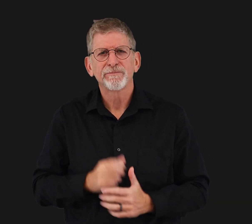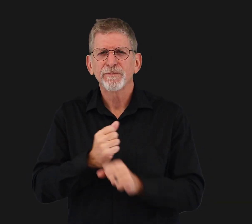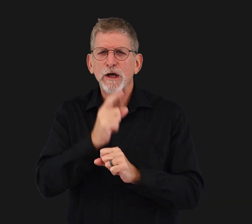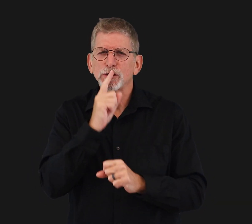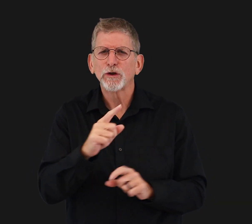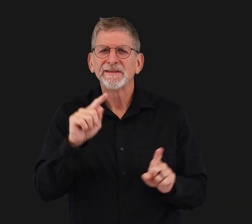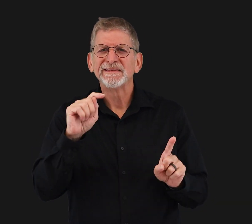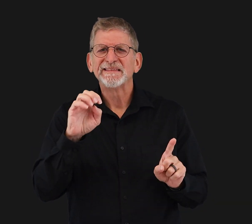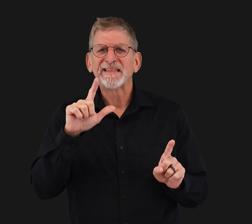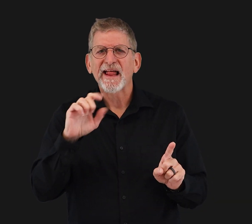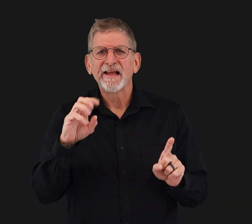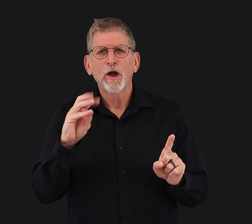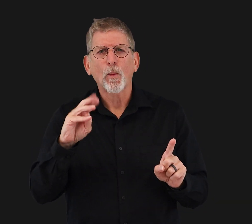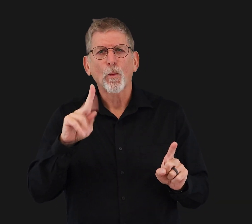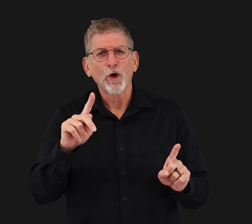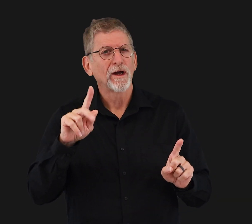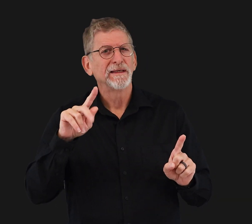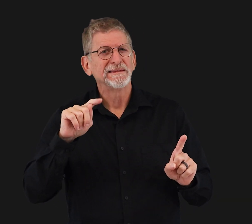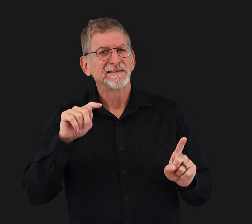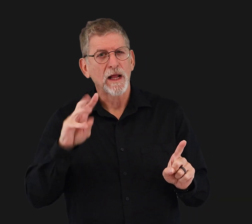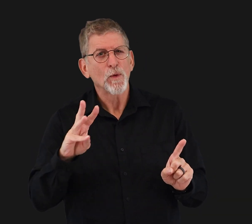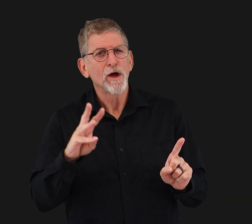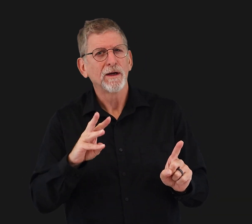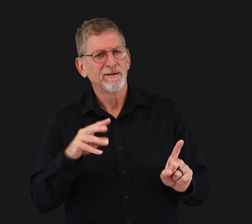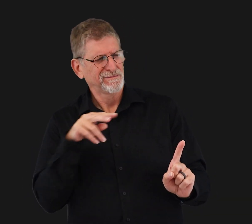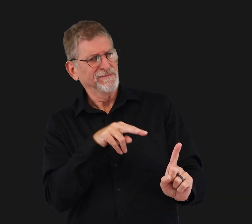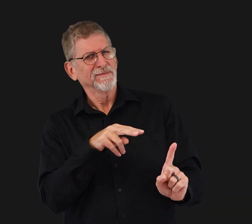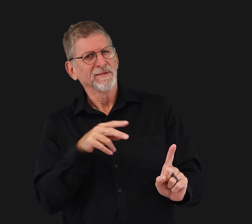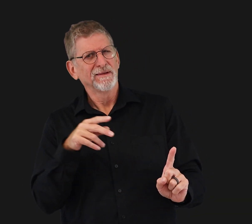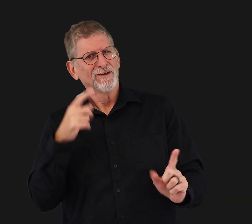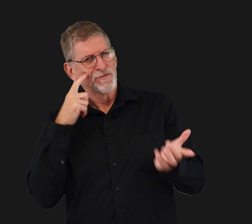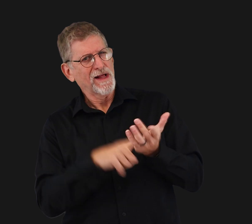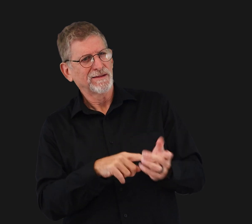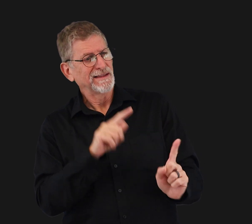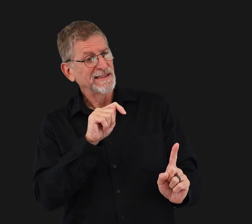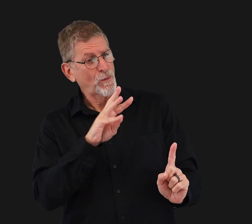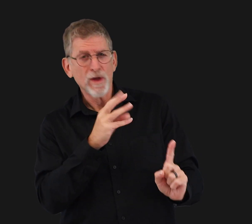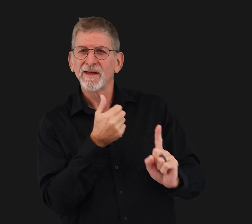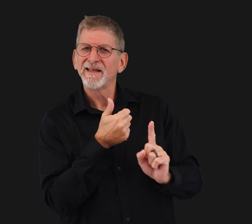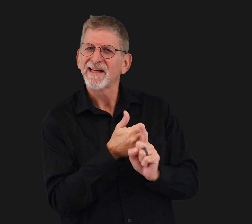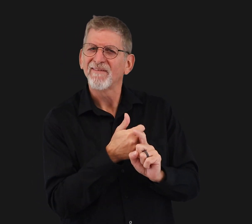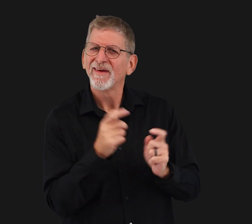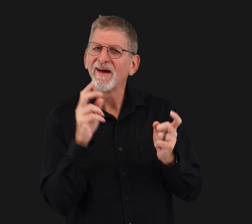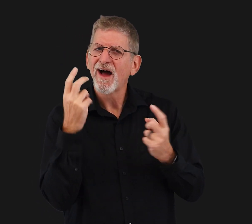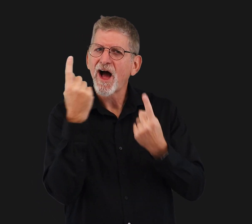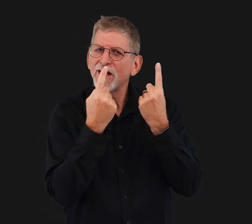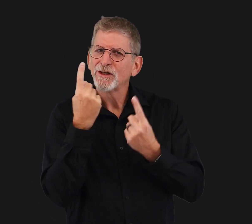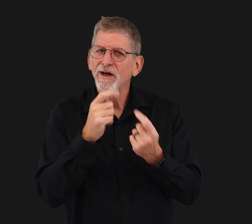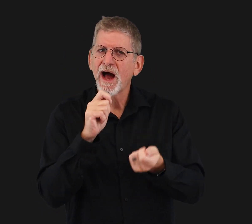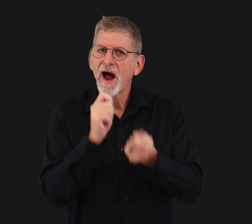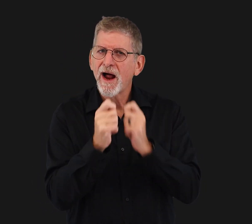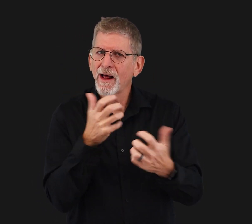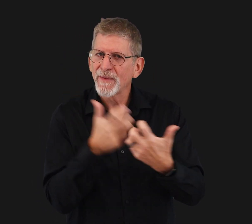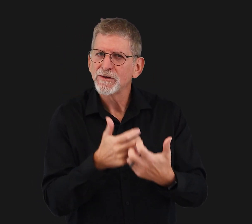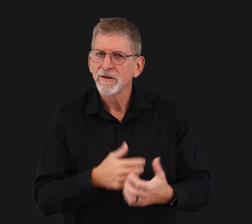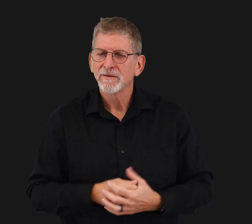• Making sure telework is recognized as an accommodation